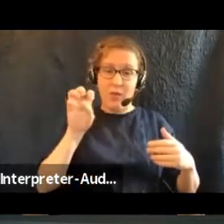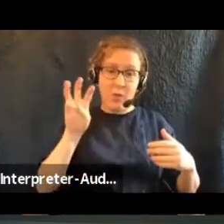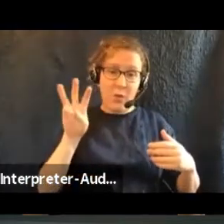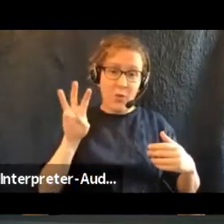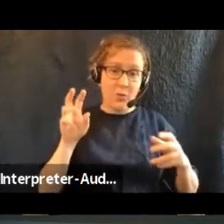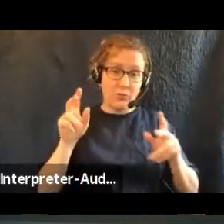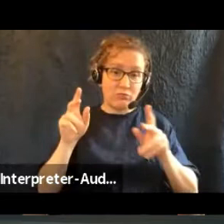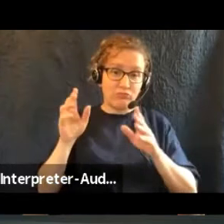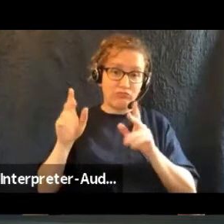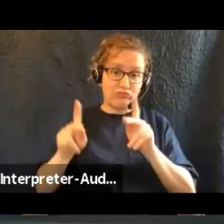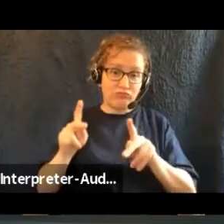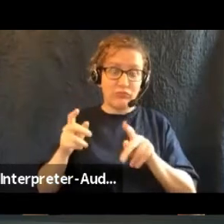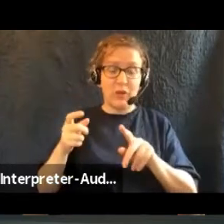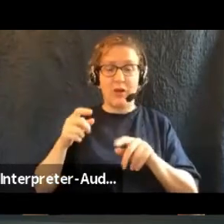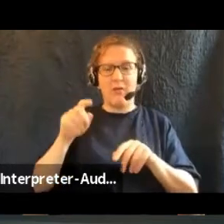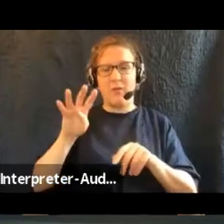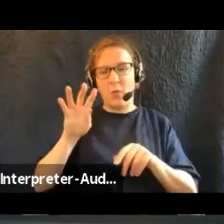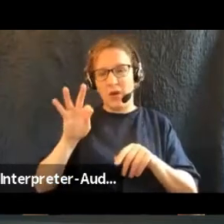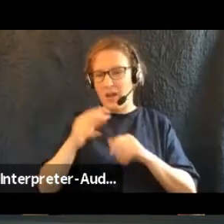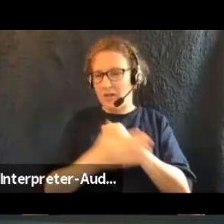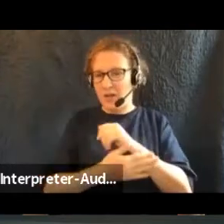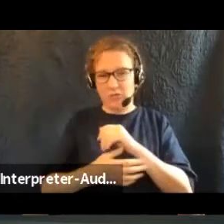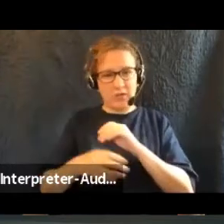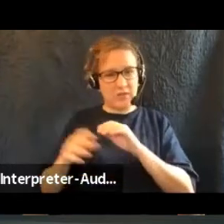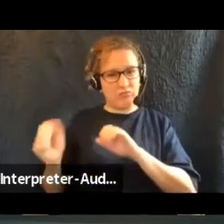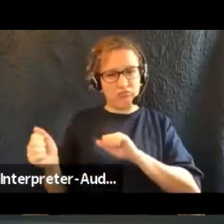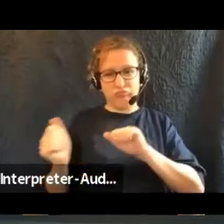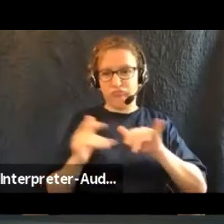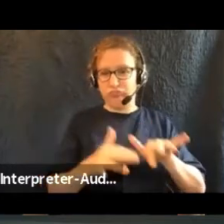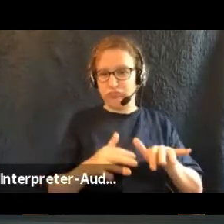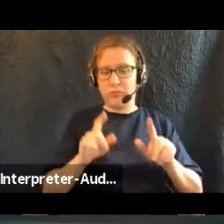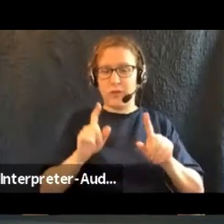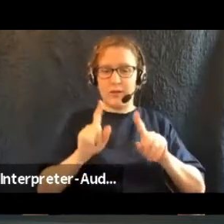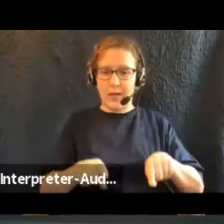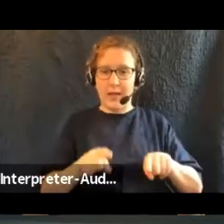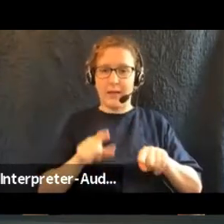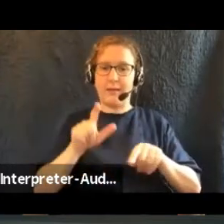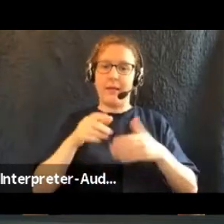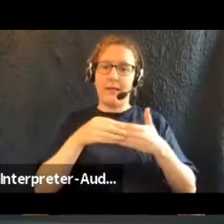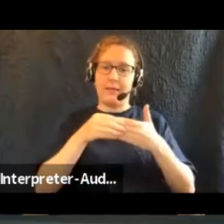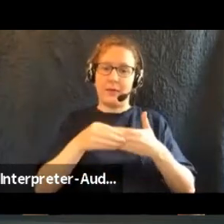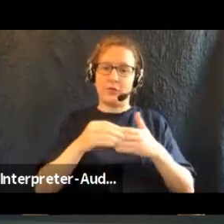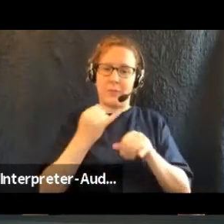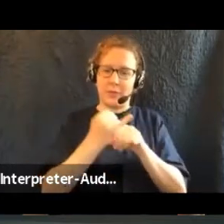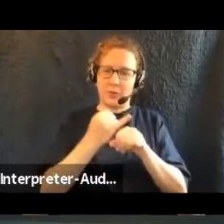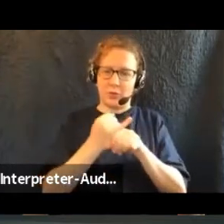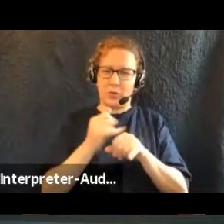of Sub Saharan Africa attend leadership institutes at 27 educational institutions,